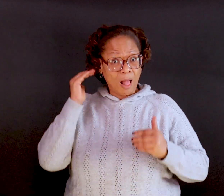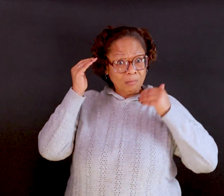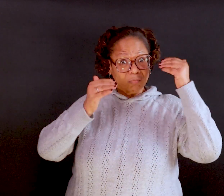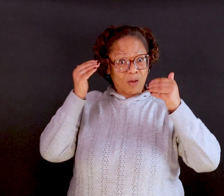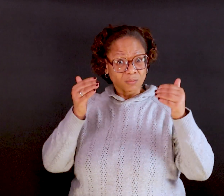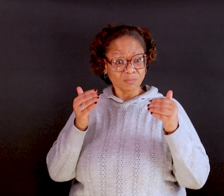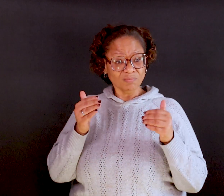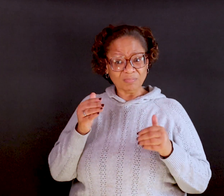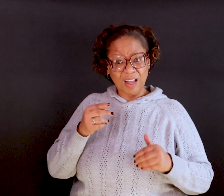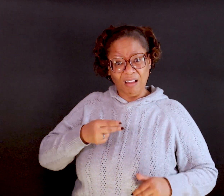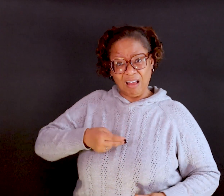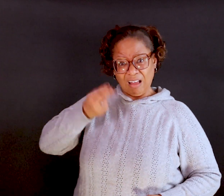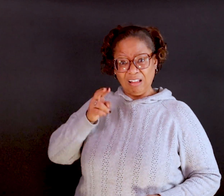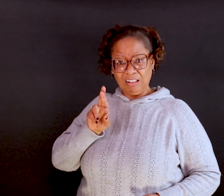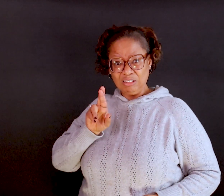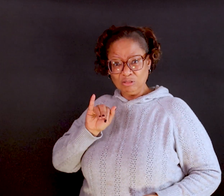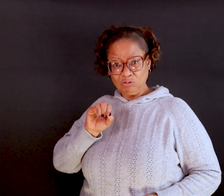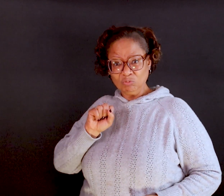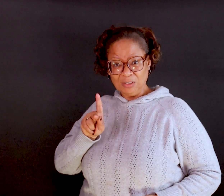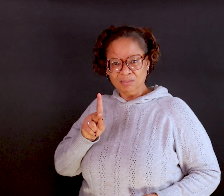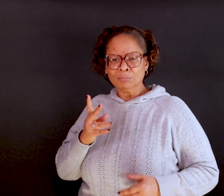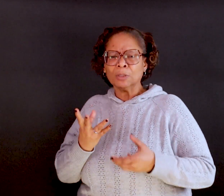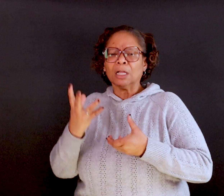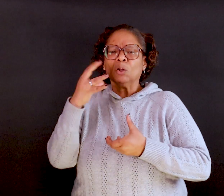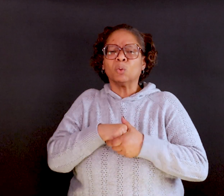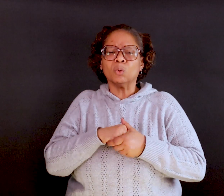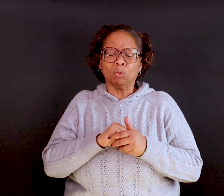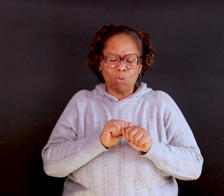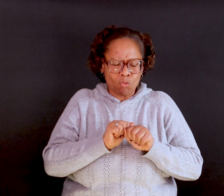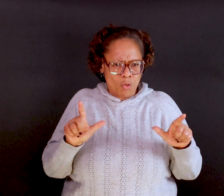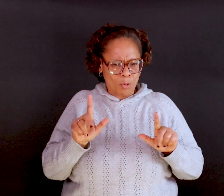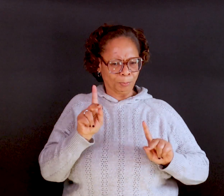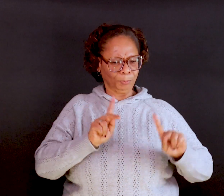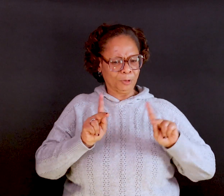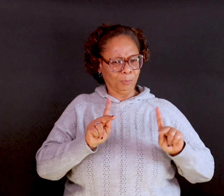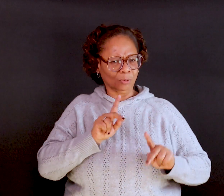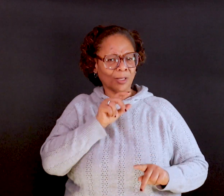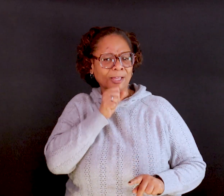Adults at highest risk include all people 75 years of age